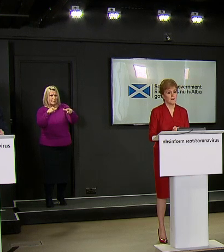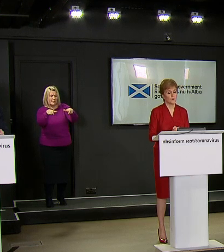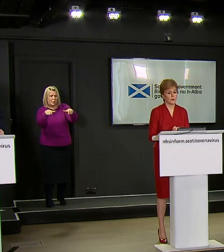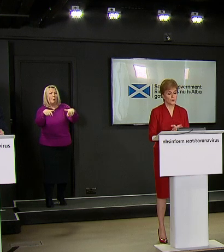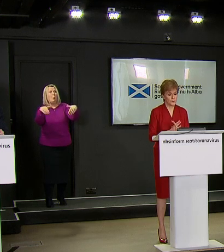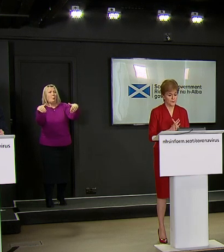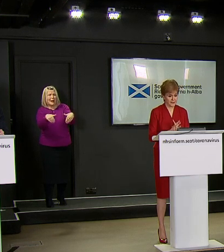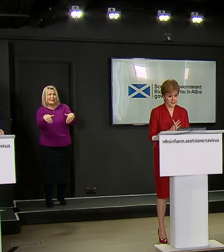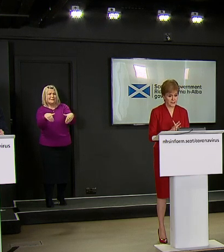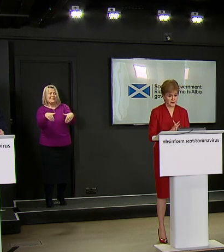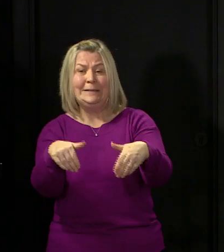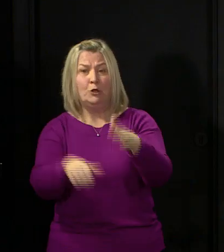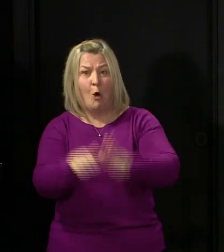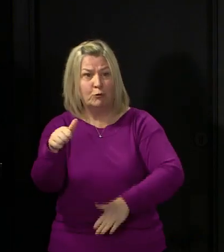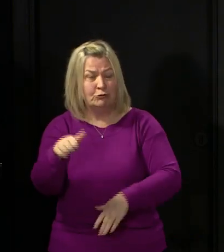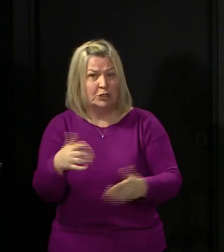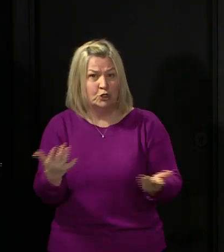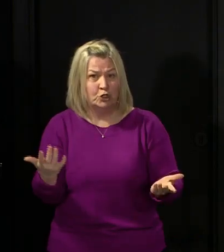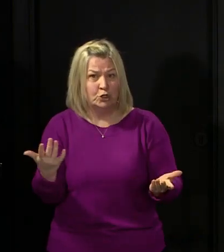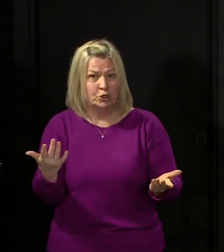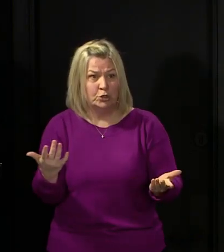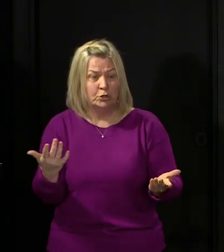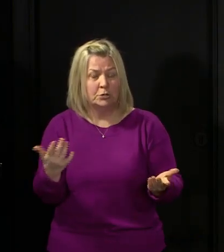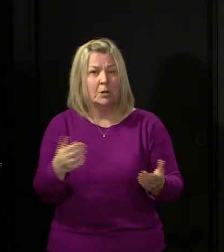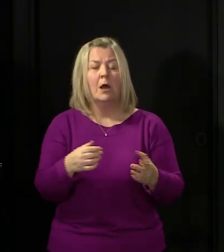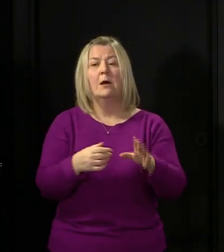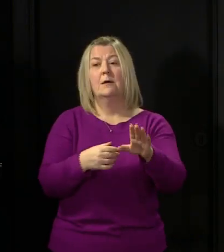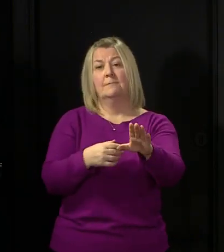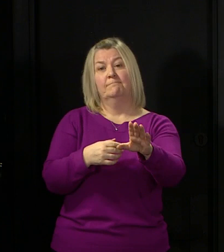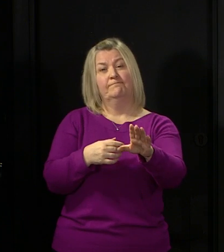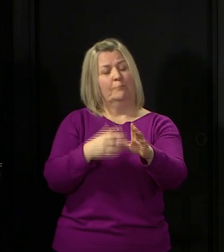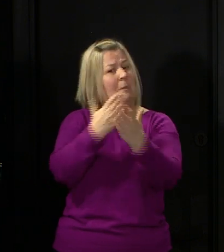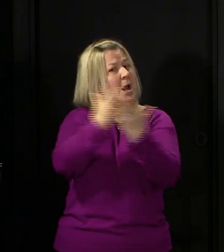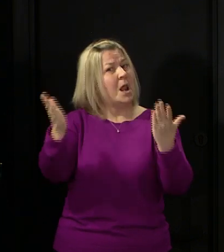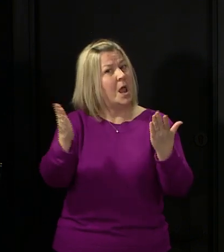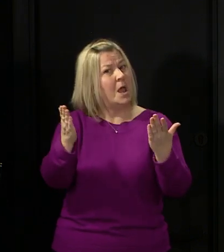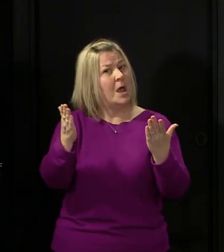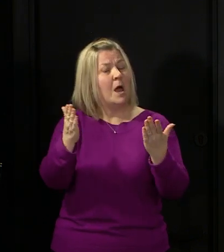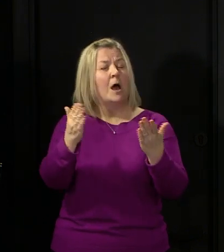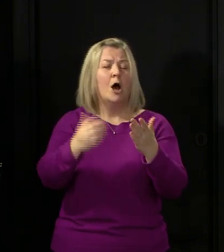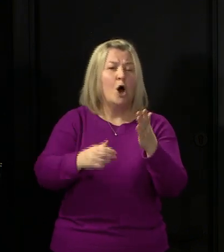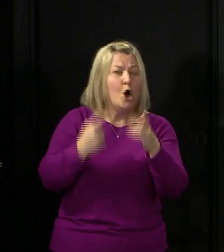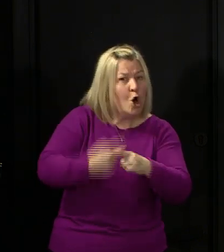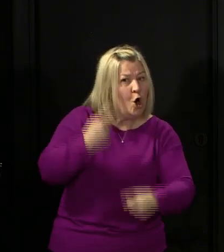patient in Fife who was due to be operated on for prostate cancer this month, and that's now not happening. He was diagnosed in July last year and he is obviously concerned that his cancer may spread and become worse. Do you have any updated guidance for other patients like him who are waiting to have an operation to remove their cancer? Well we've been very clear that urgent treatment should go ahead in the NHS and I'm not, obviously